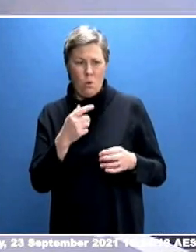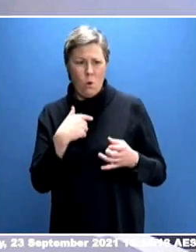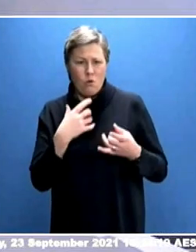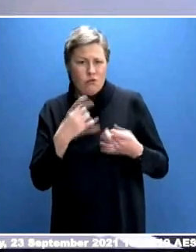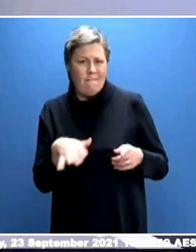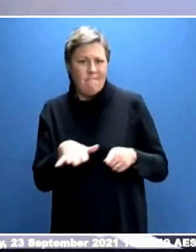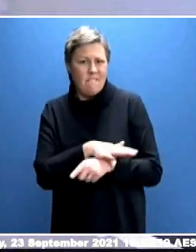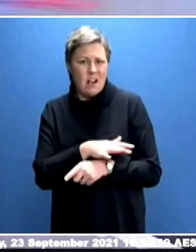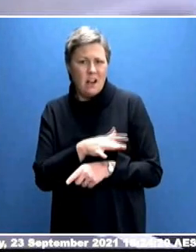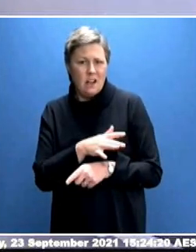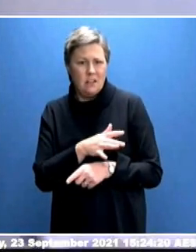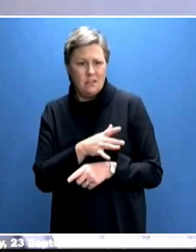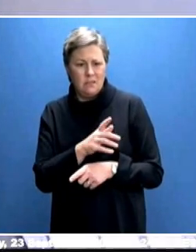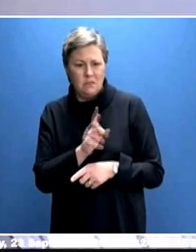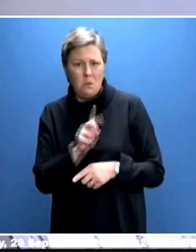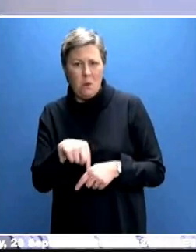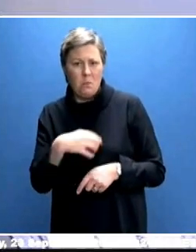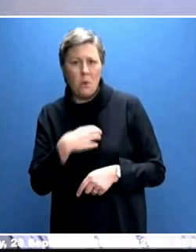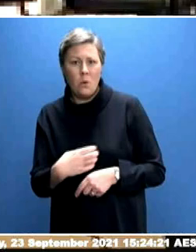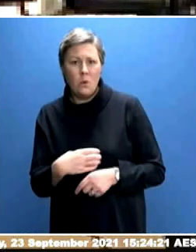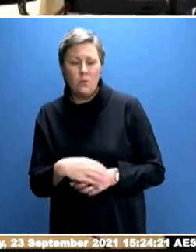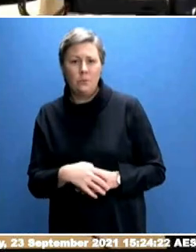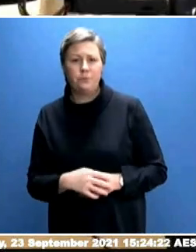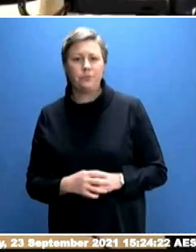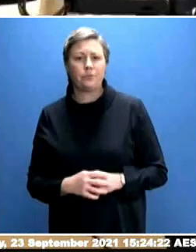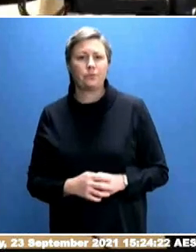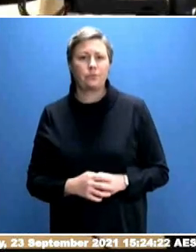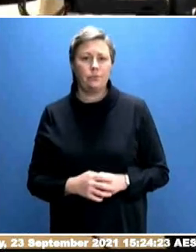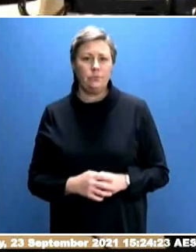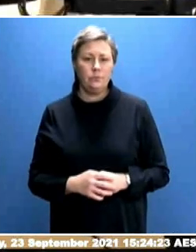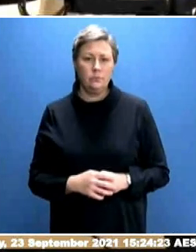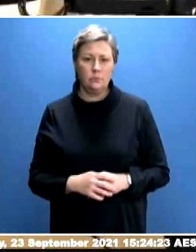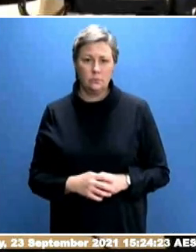Well, one thing that may assist with that, Chair, is that the